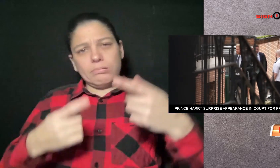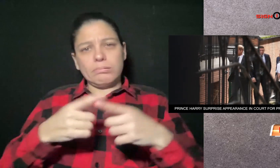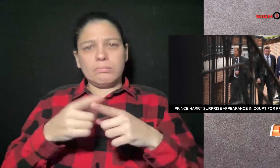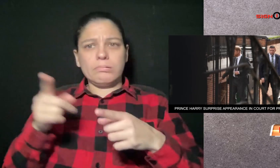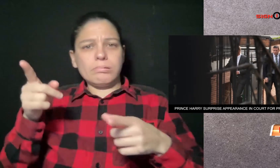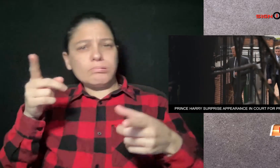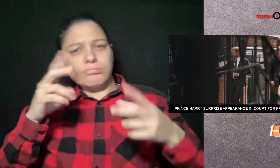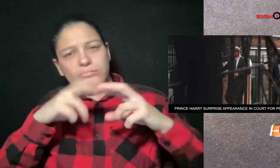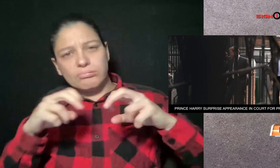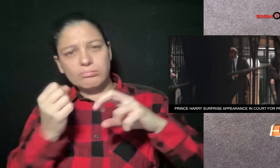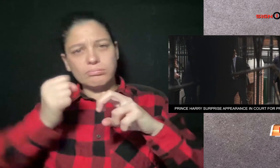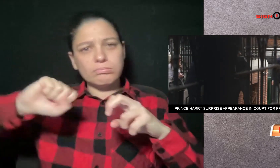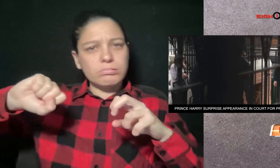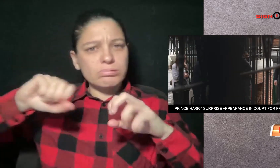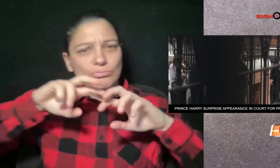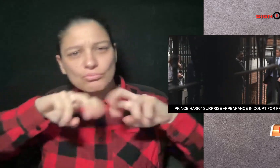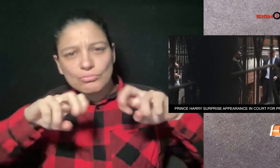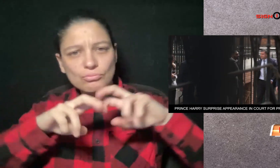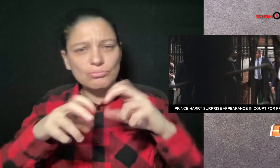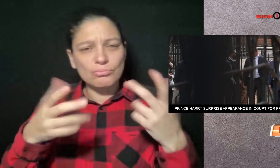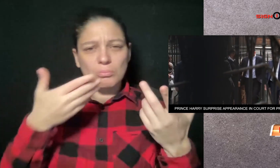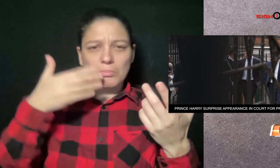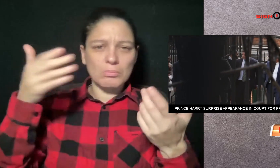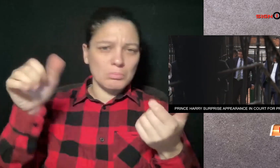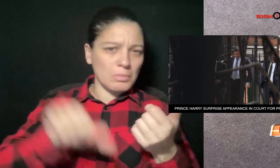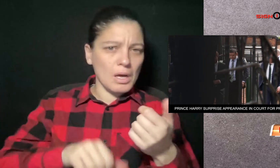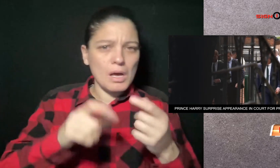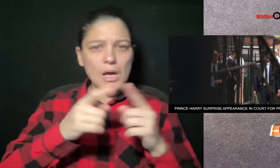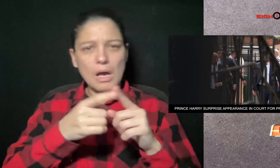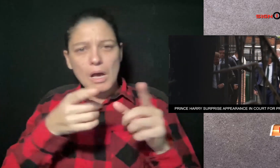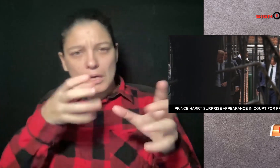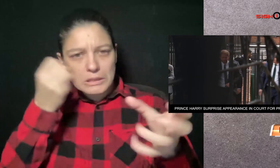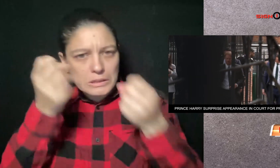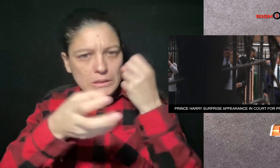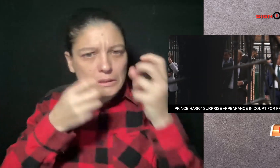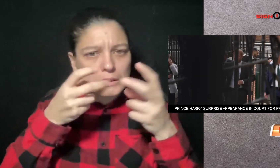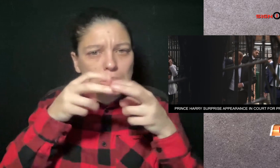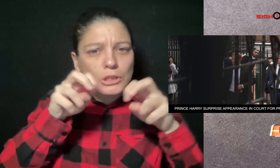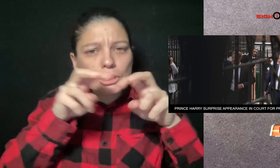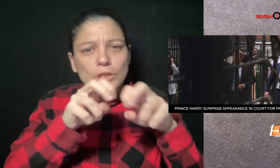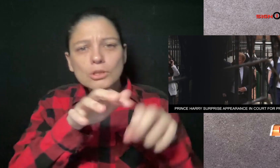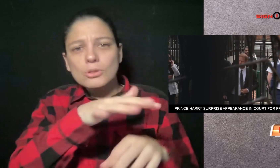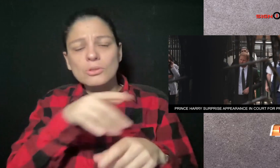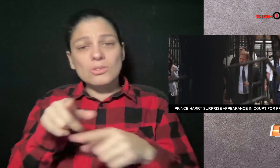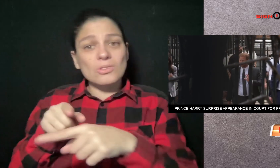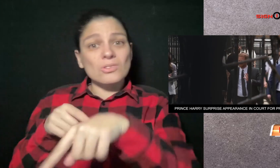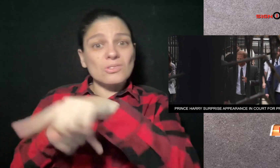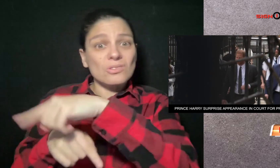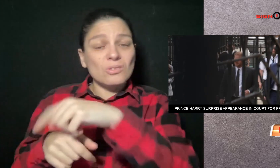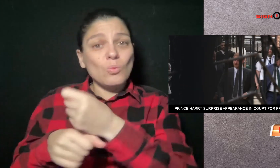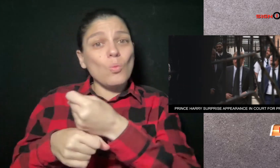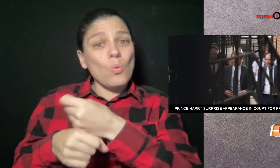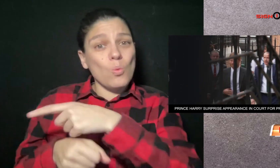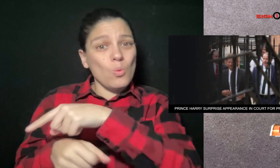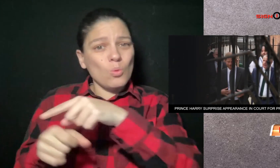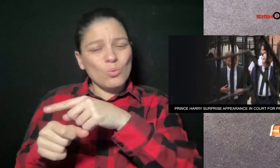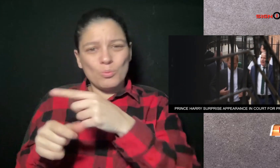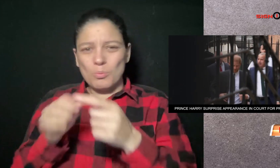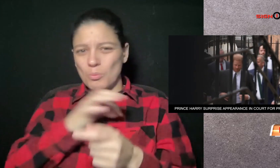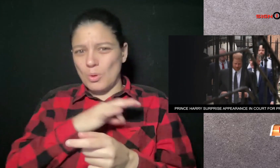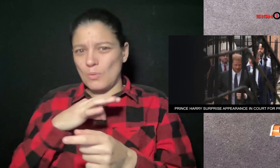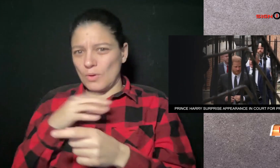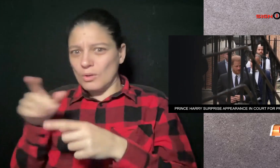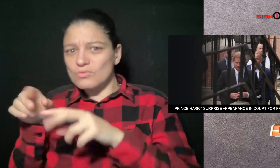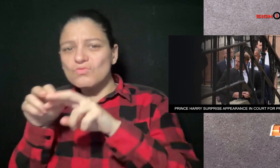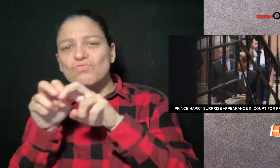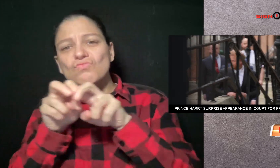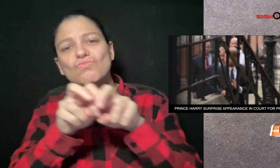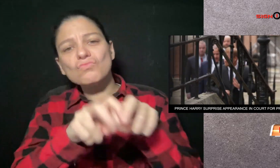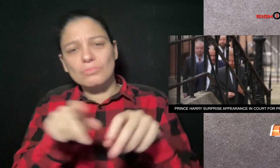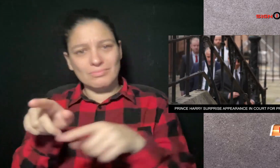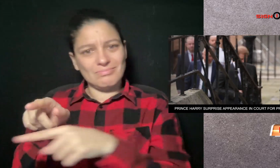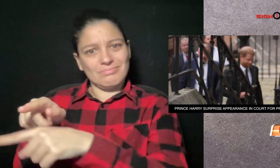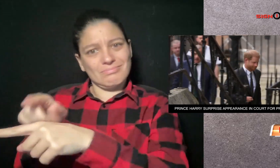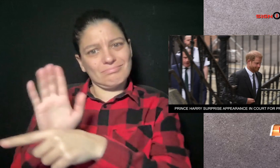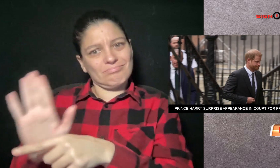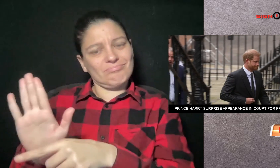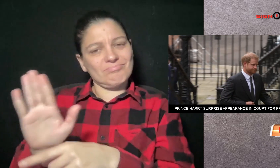they all say they are victims of numerous unlawful acts warrant criminal activity and